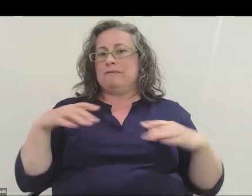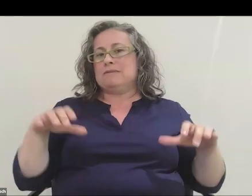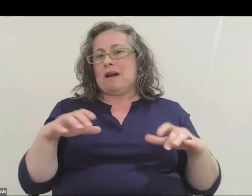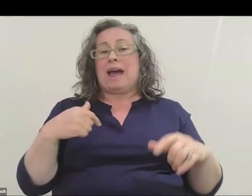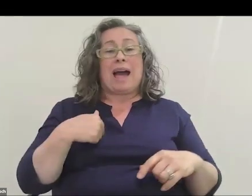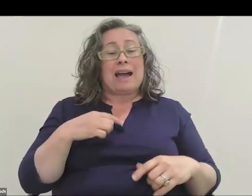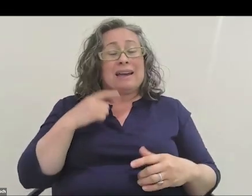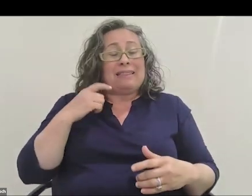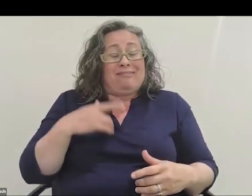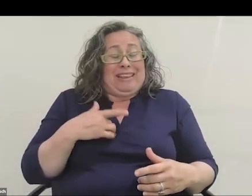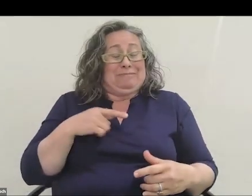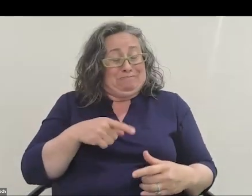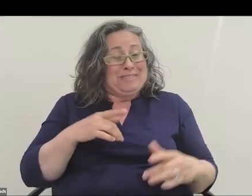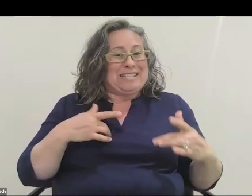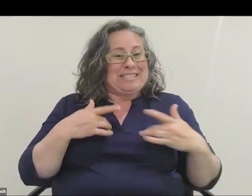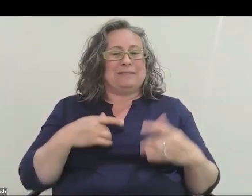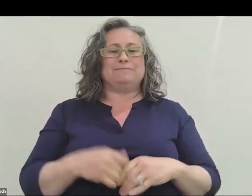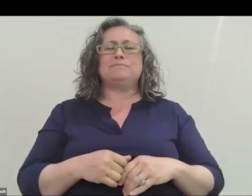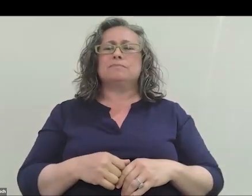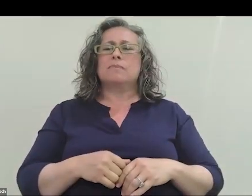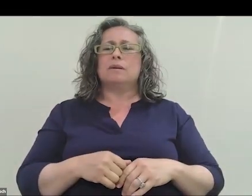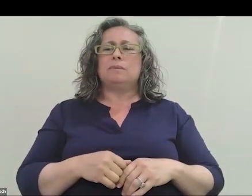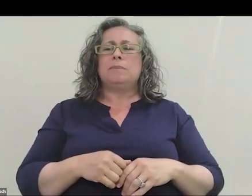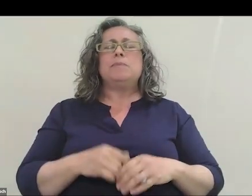The big thing that I've learned from seeing ISBVI